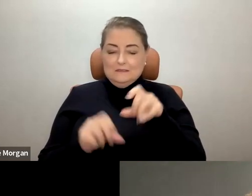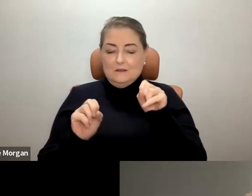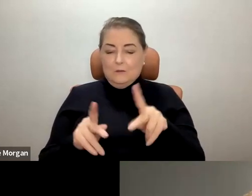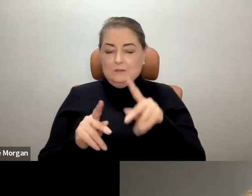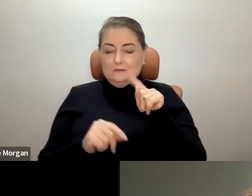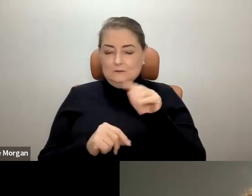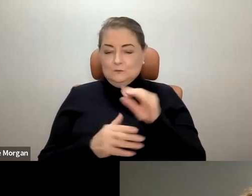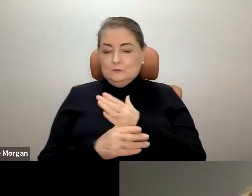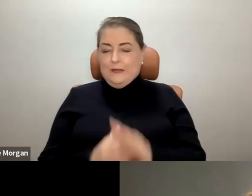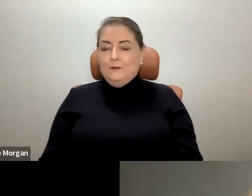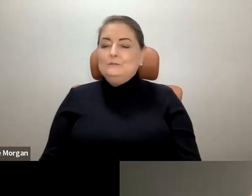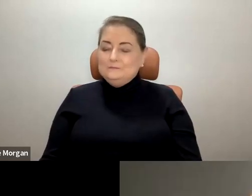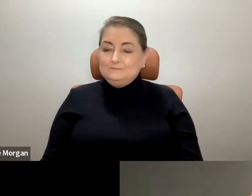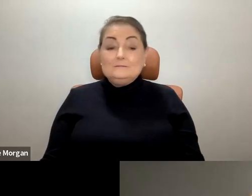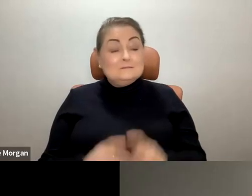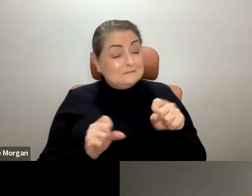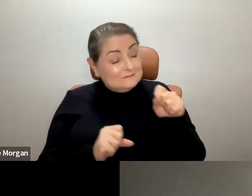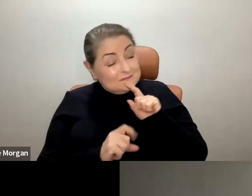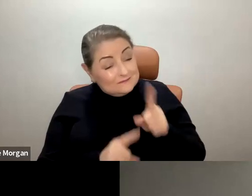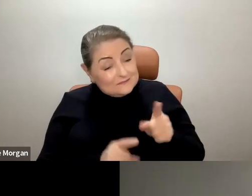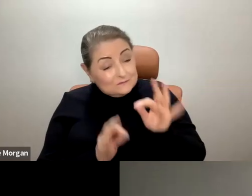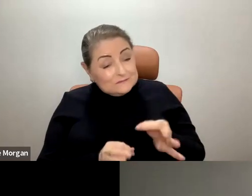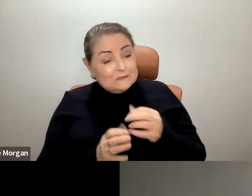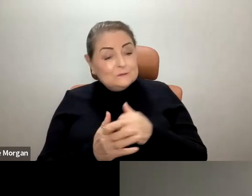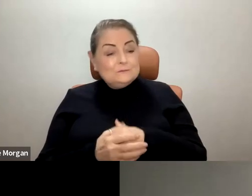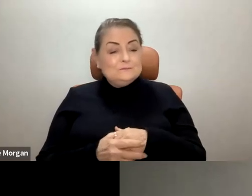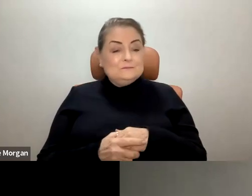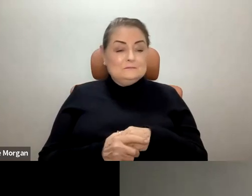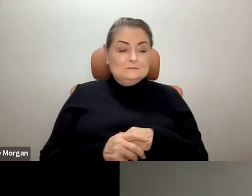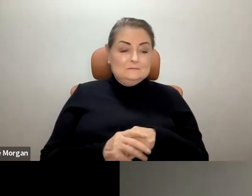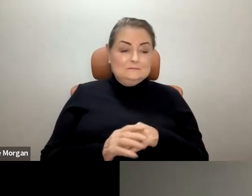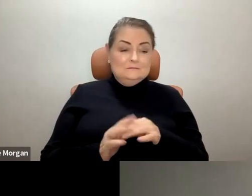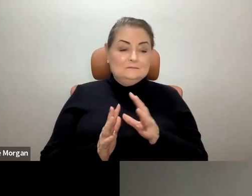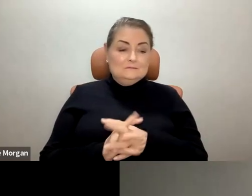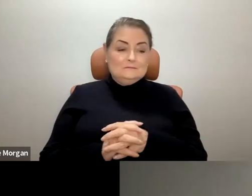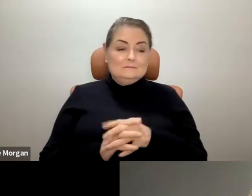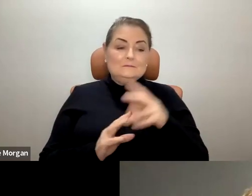[Clare Wilson] Yes, absolutely. I mean, we CUNY and SUNY are, you know,